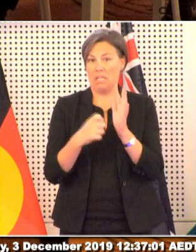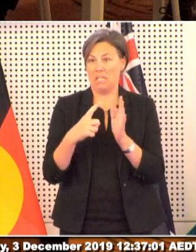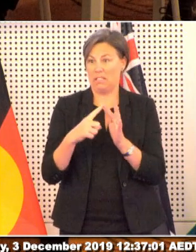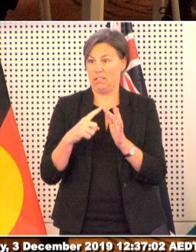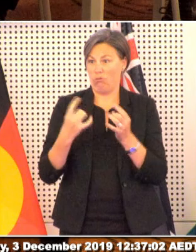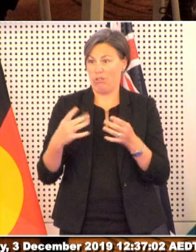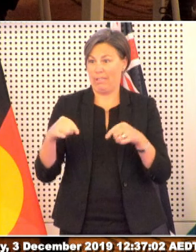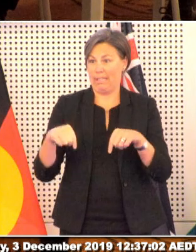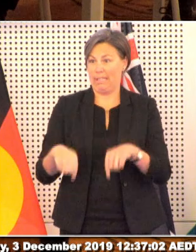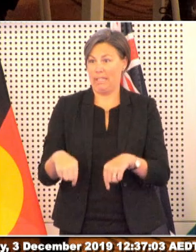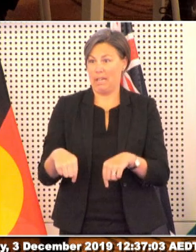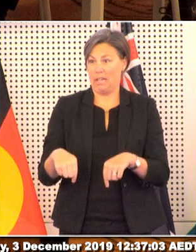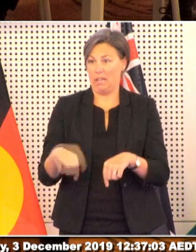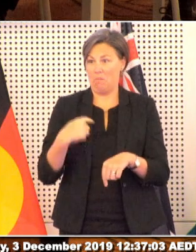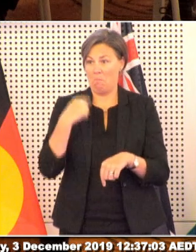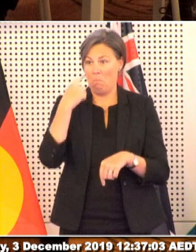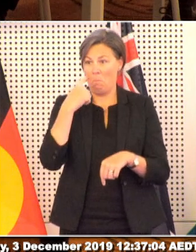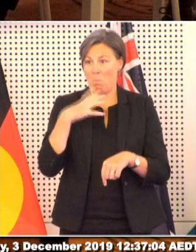So if we could just perhaps commence - - - Sure.